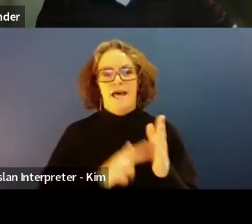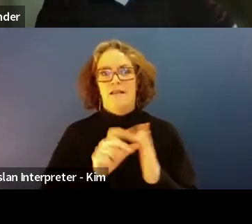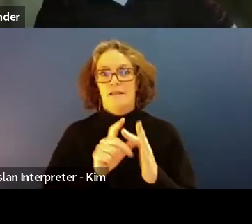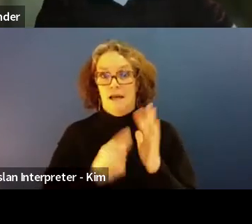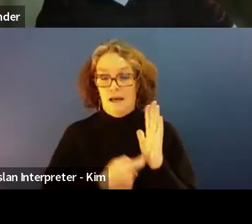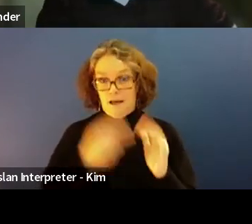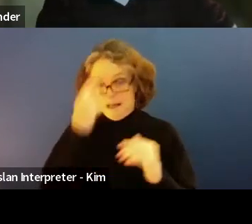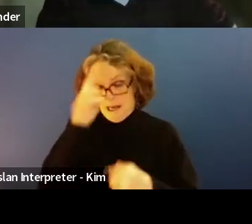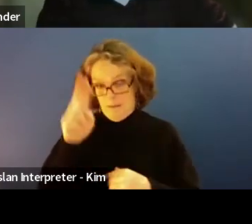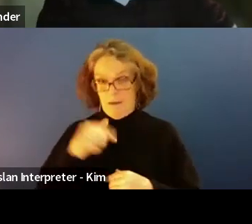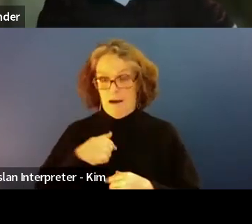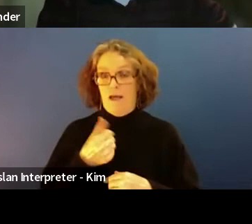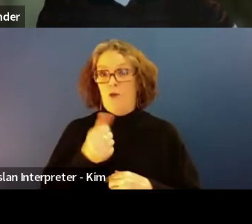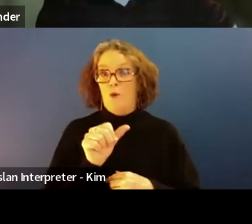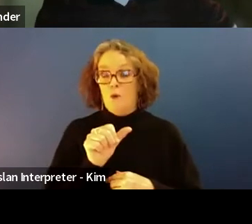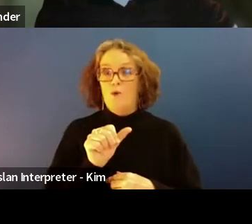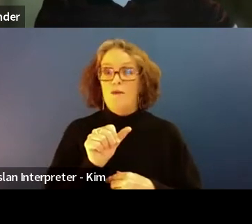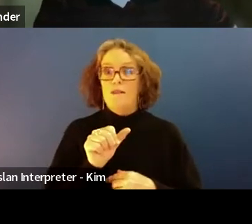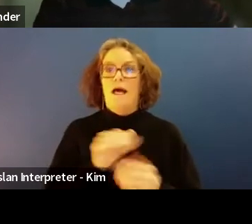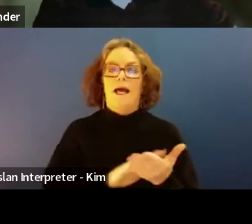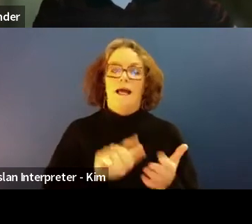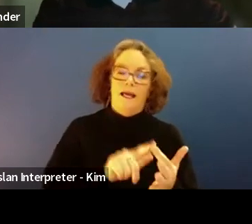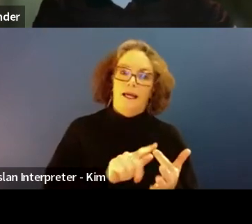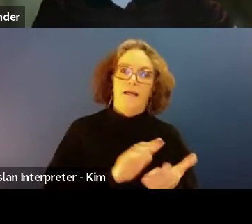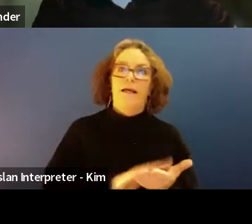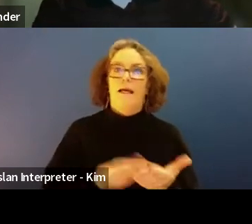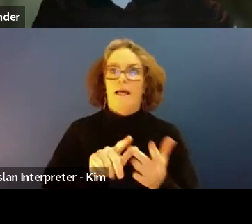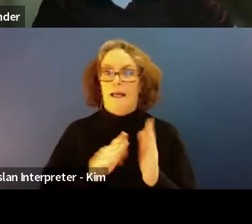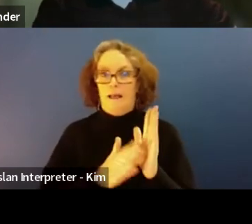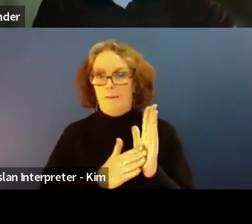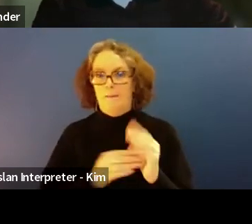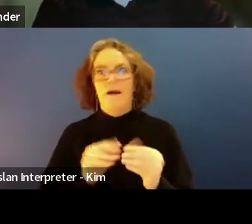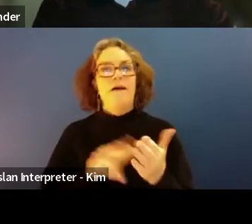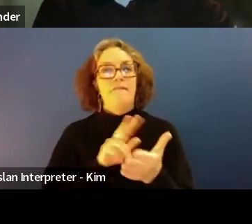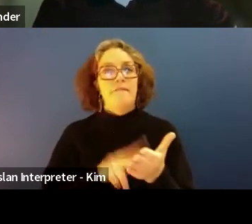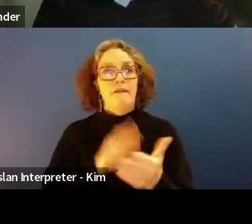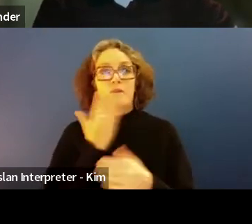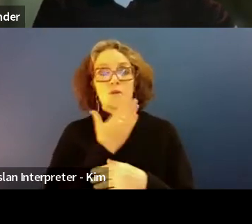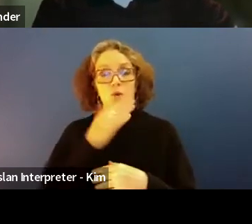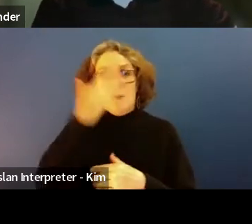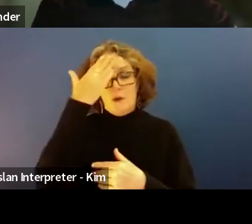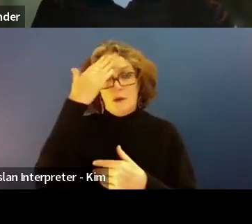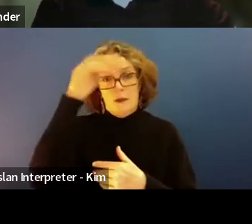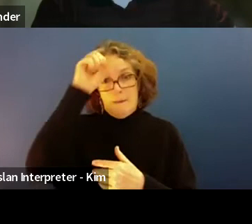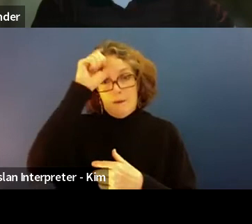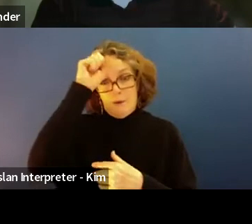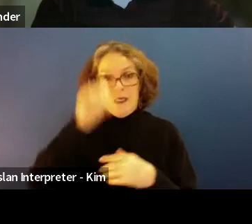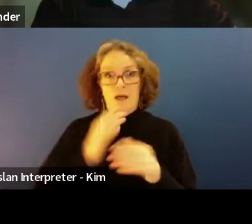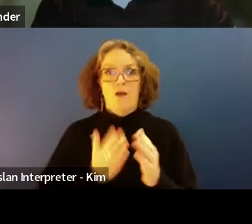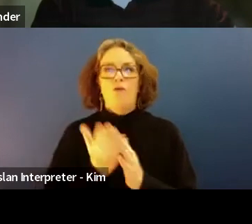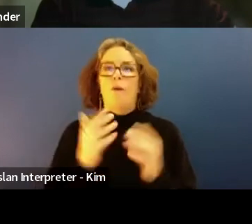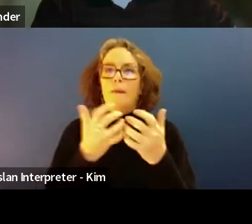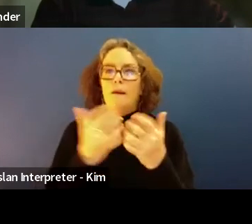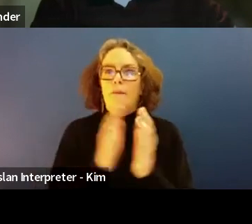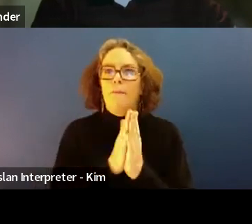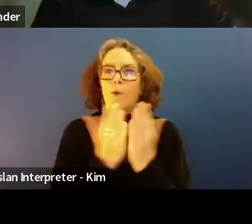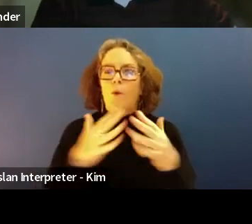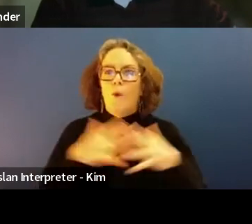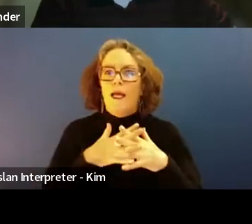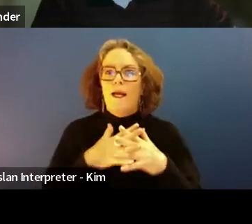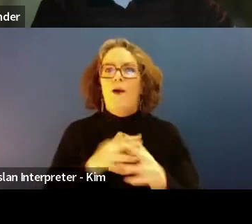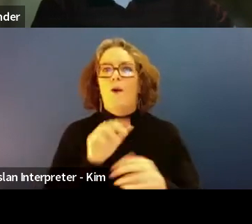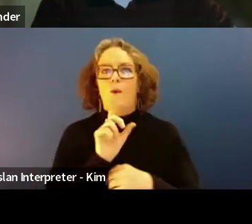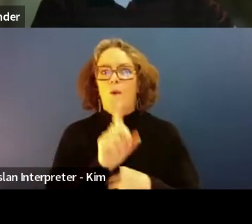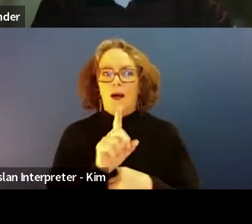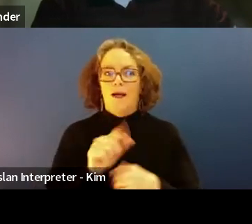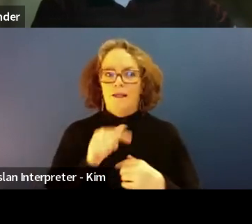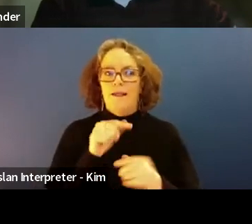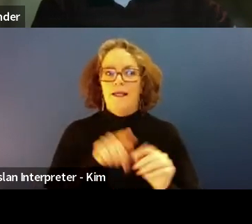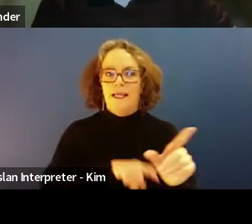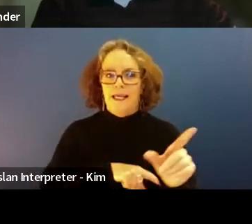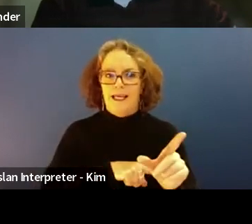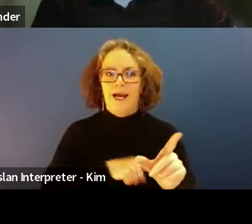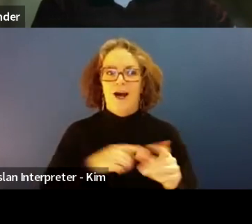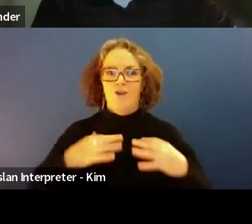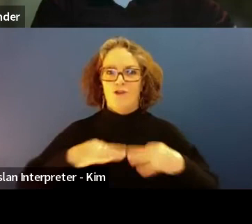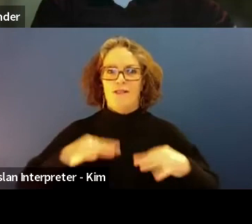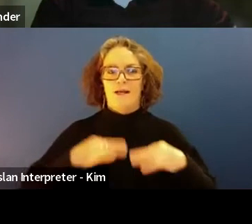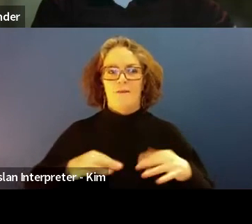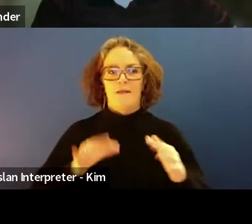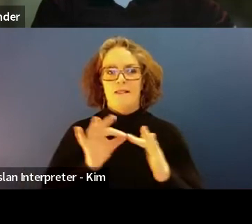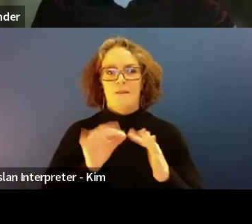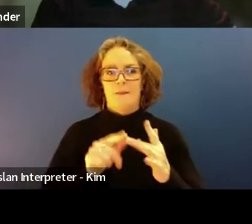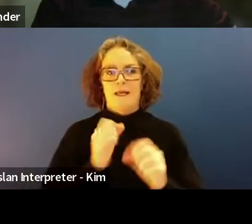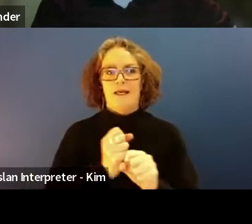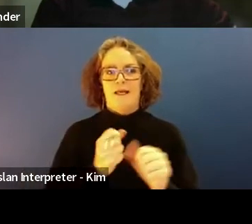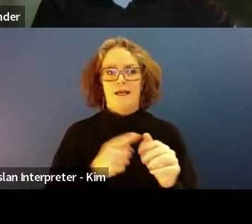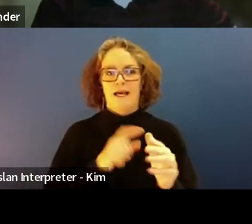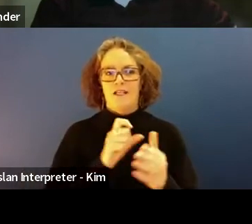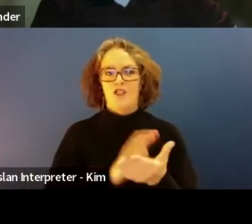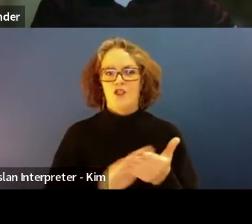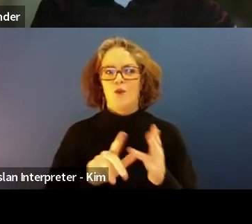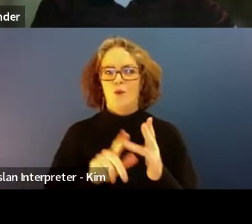And I think my favorite childhood, not childhood, school memory was during the mini book weeks we had our member one year, I dress, speak at you. I was loved to being someone else for the day and I thought at the time.